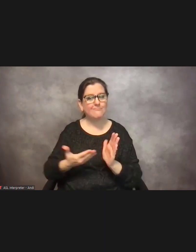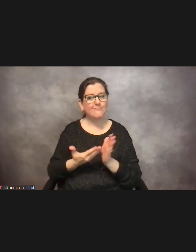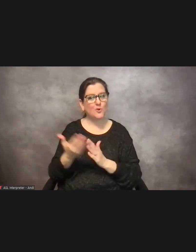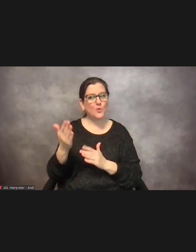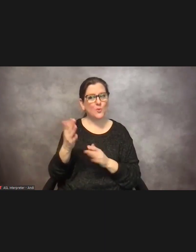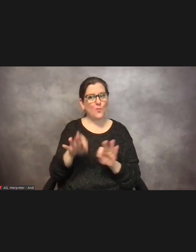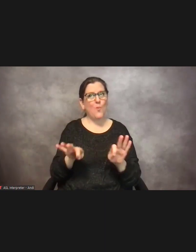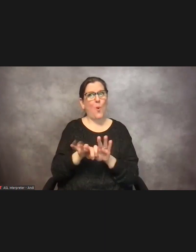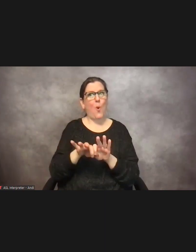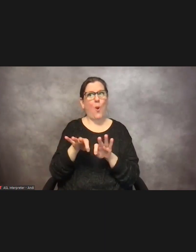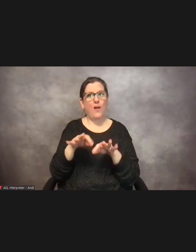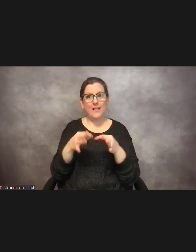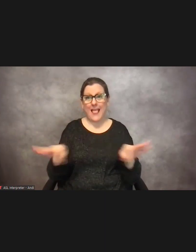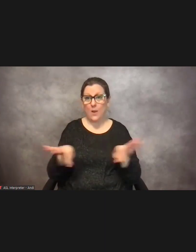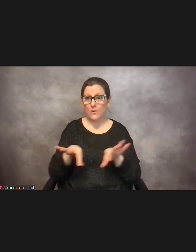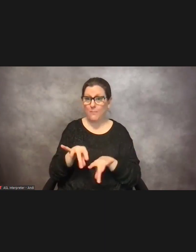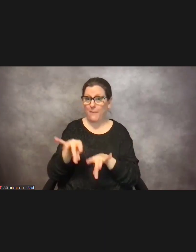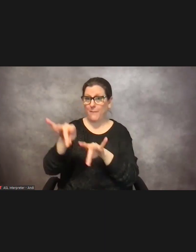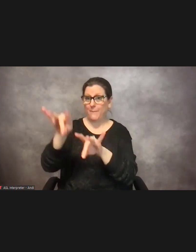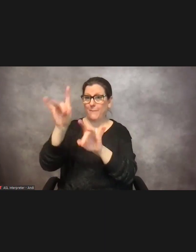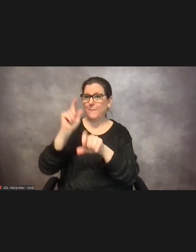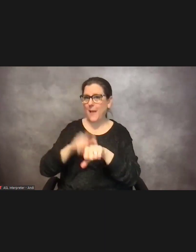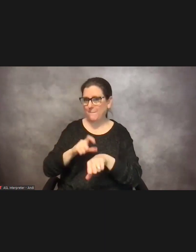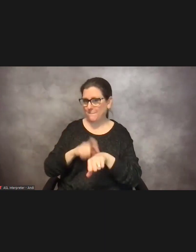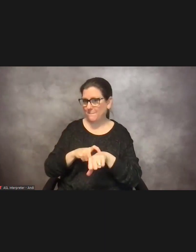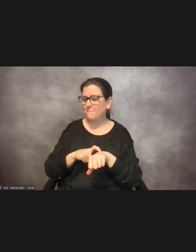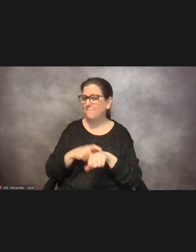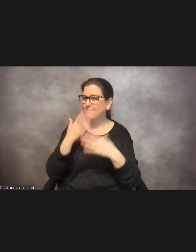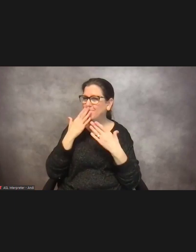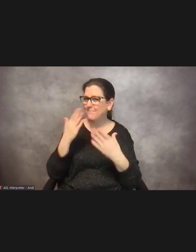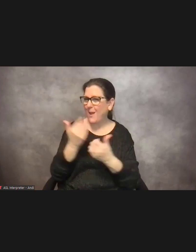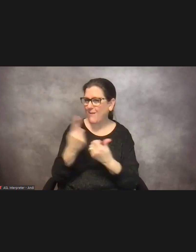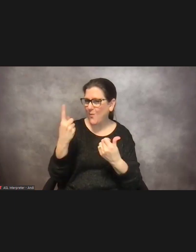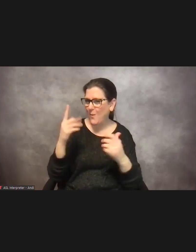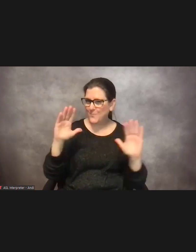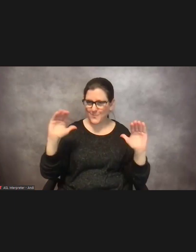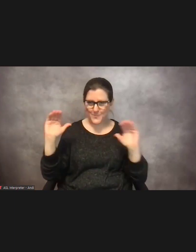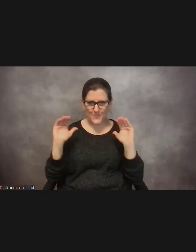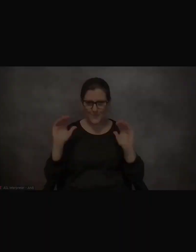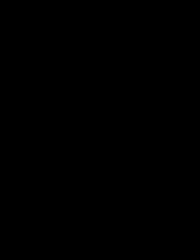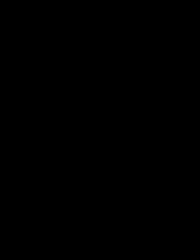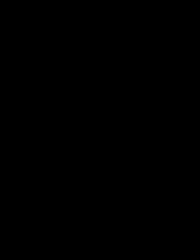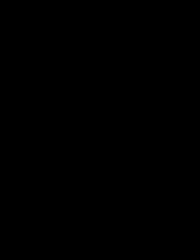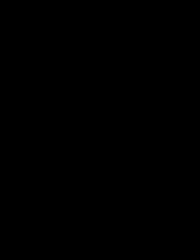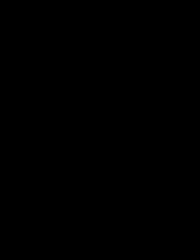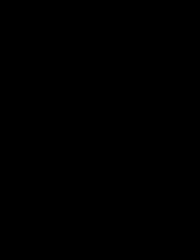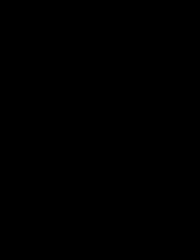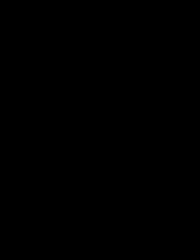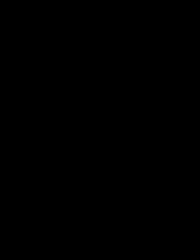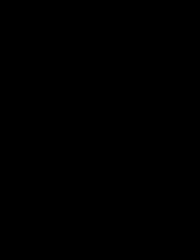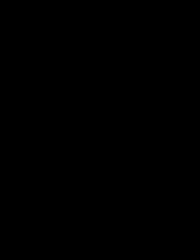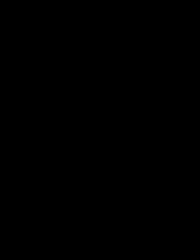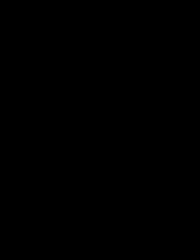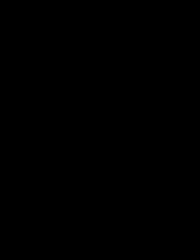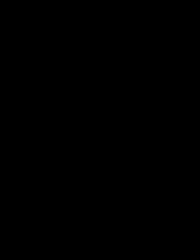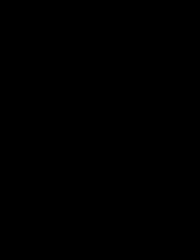really important language acquisition period in life. Thanks, everyone.